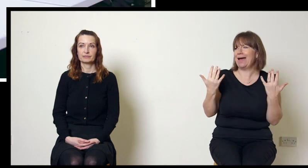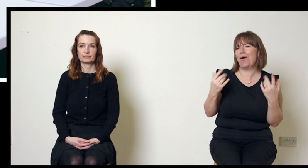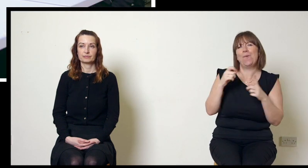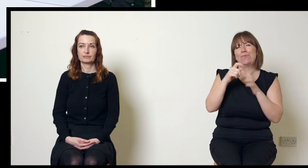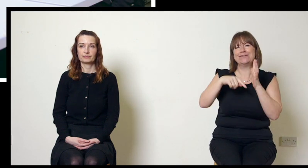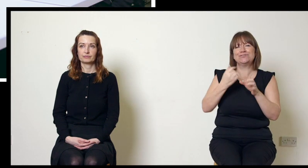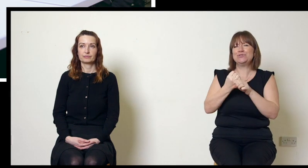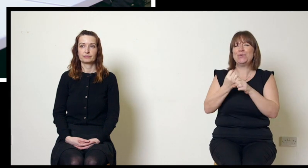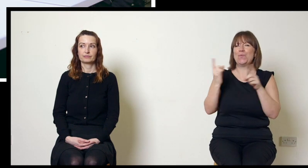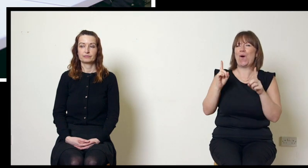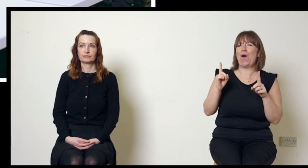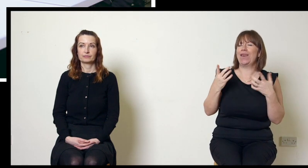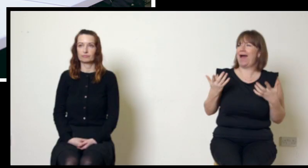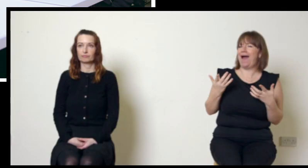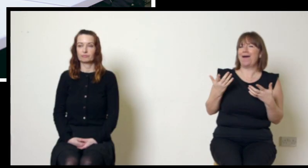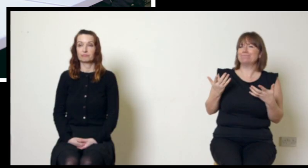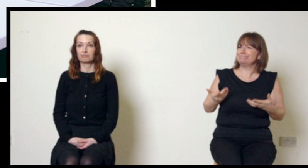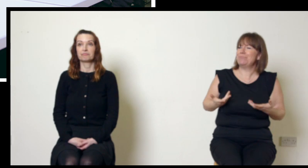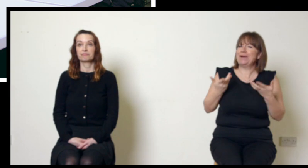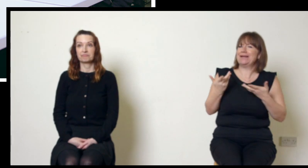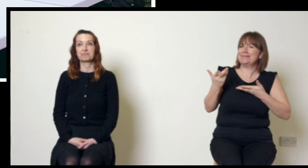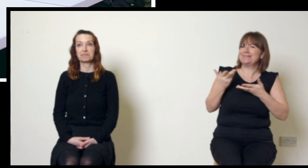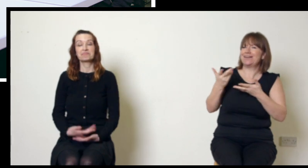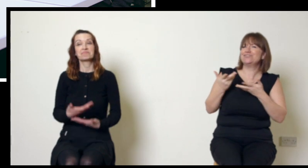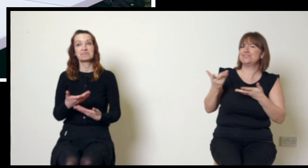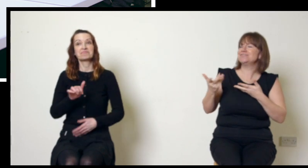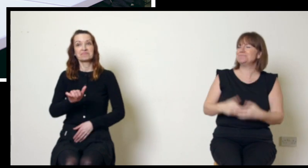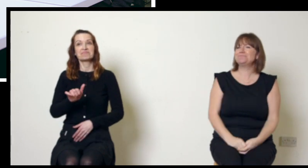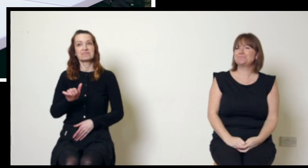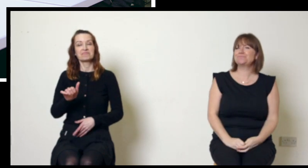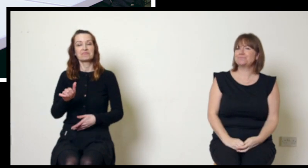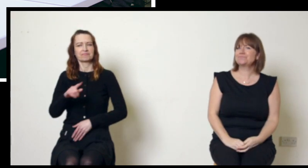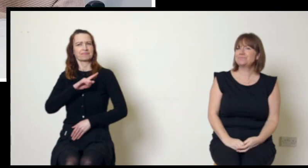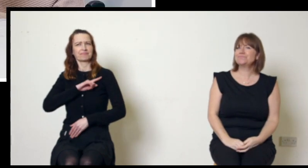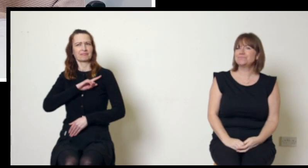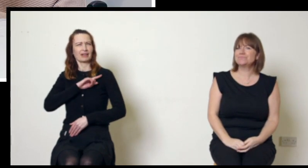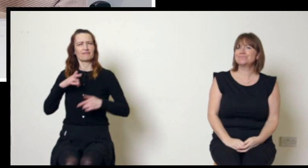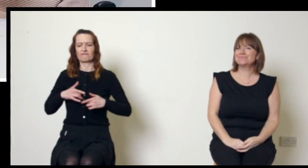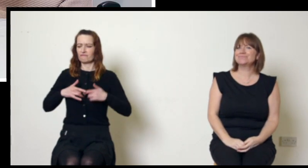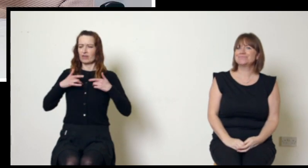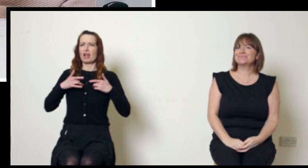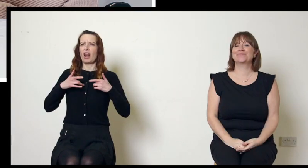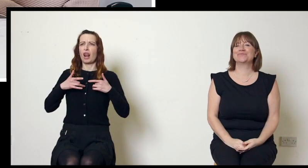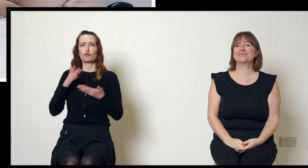And it was through that discussions that you kind of, yeah, we were talking and the name came about, wasn't it? Because, I feel like reasonable adjustment